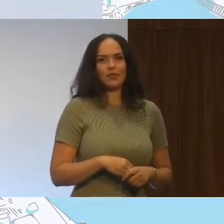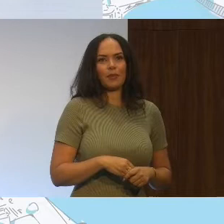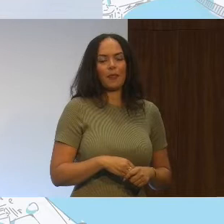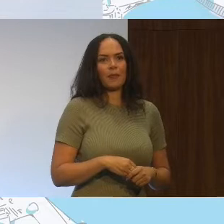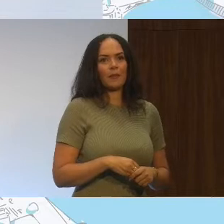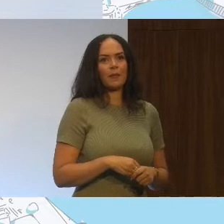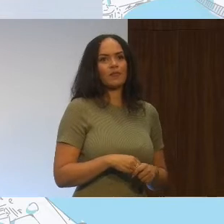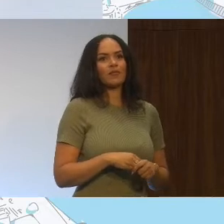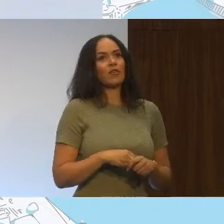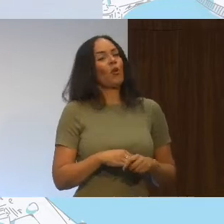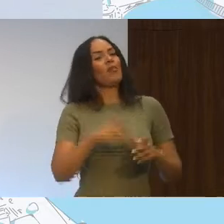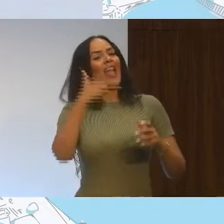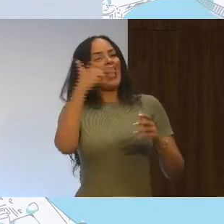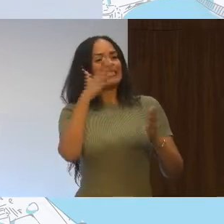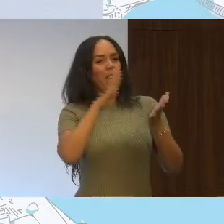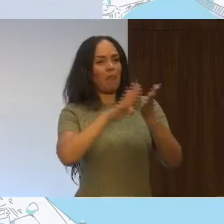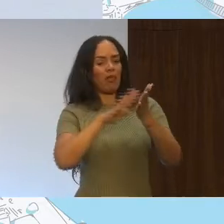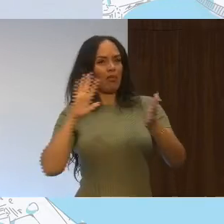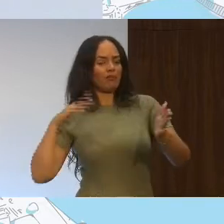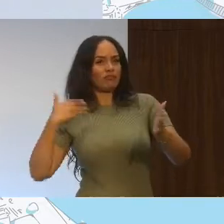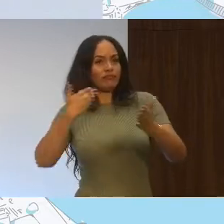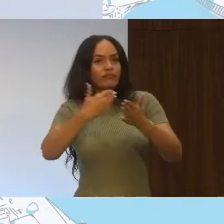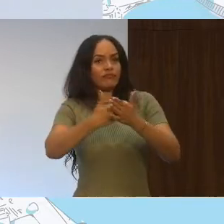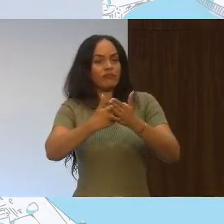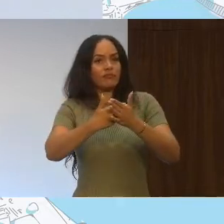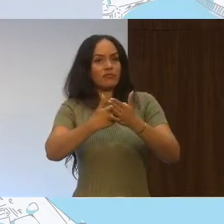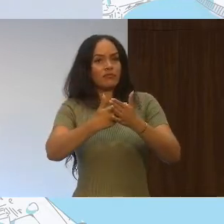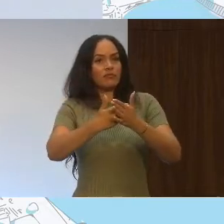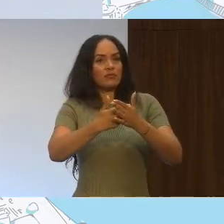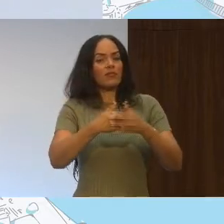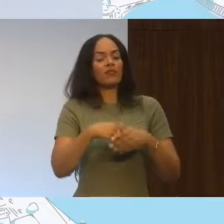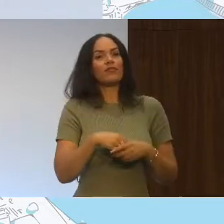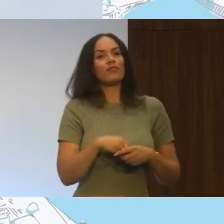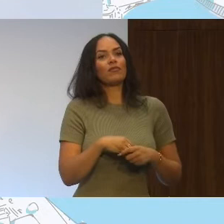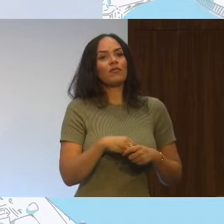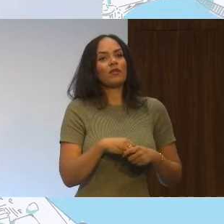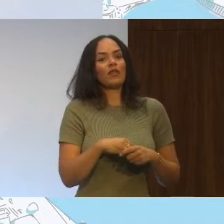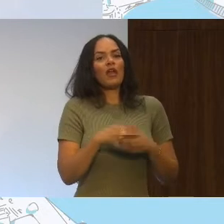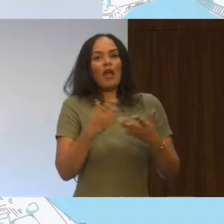the course of 18 months, that is what happened. I'm by no means migraine free.